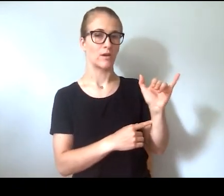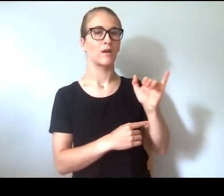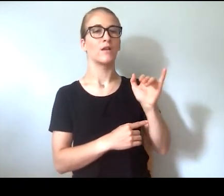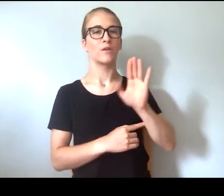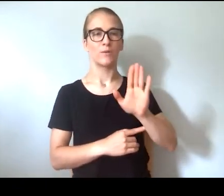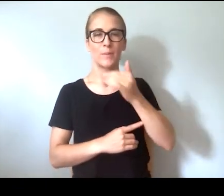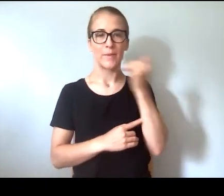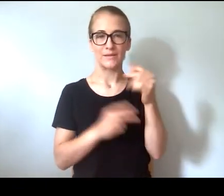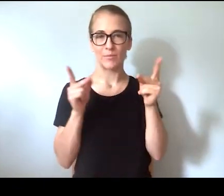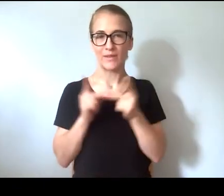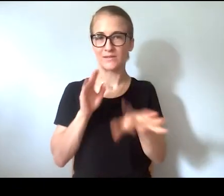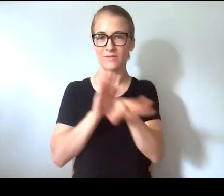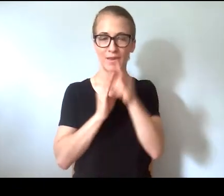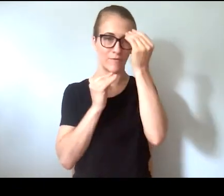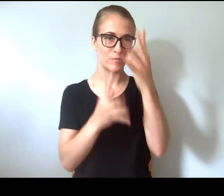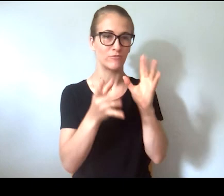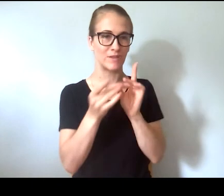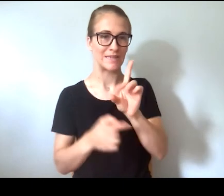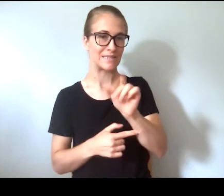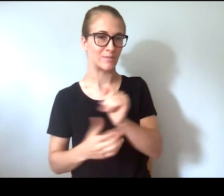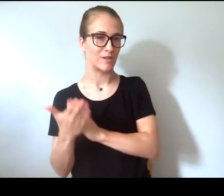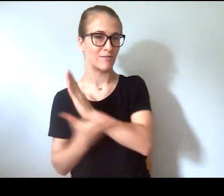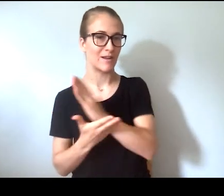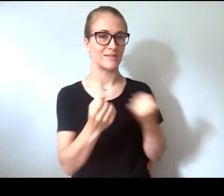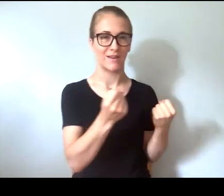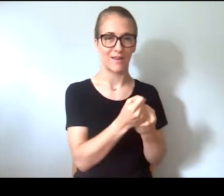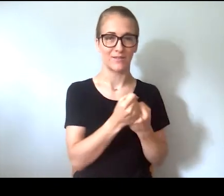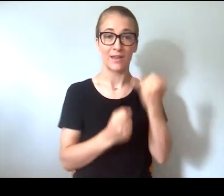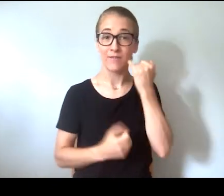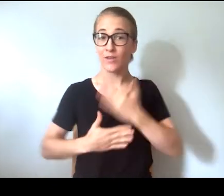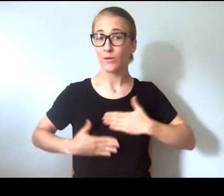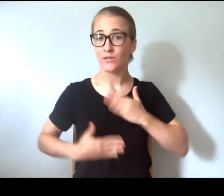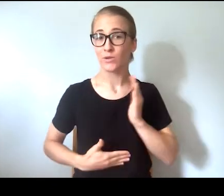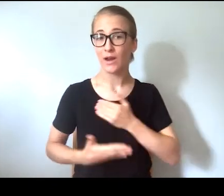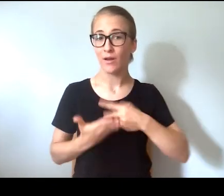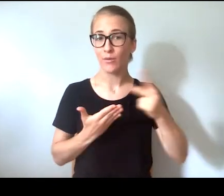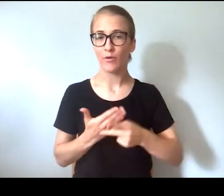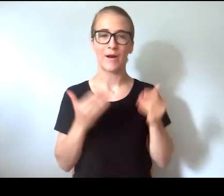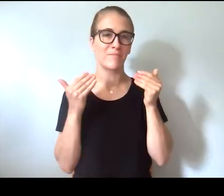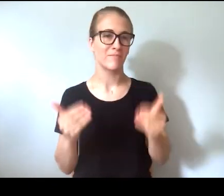your source for disability rights and advocacy. If you enjoyed our program, make sure to subscribe,